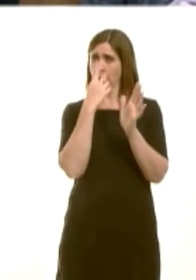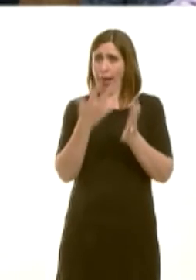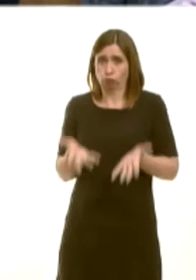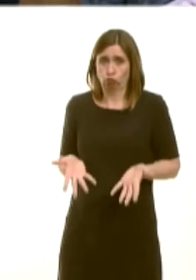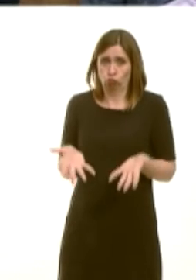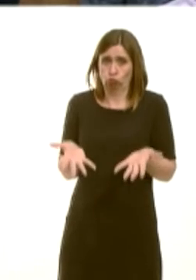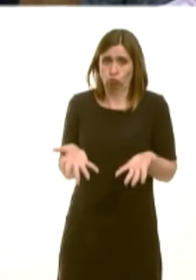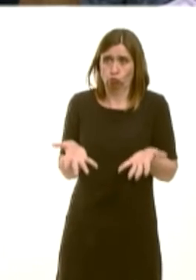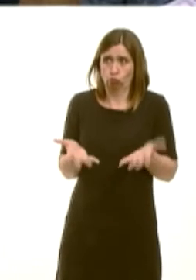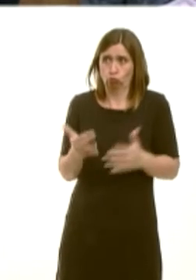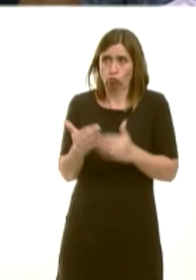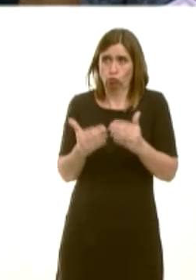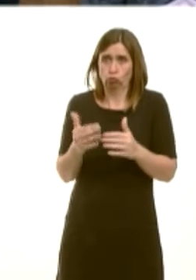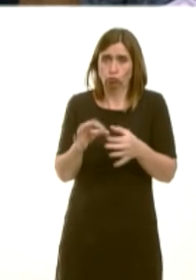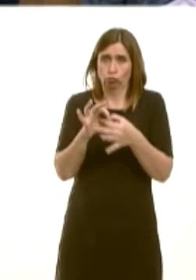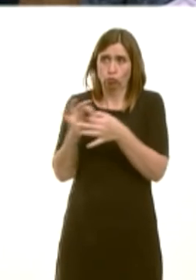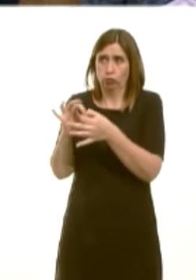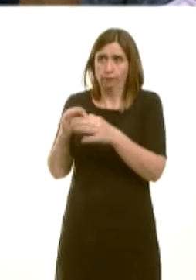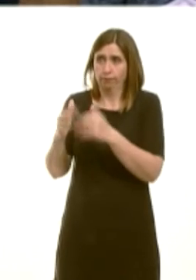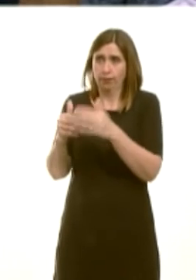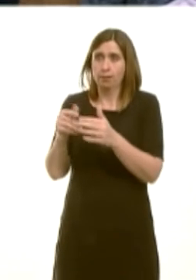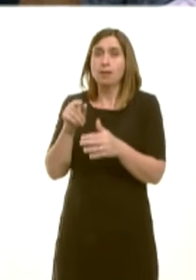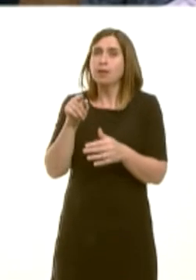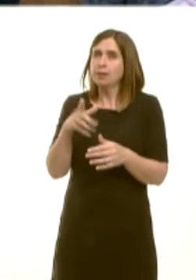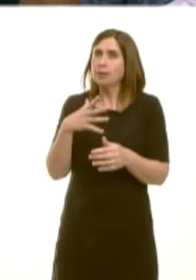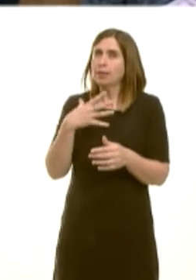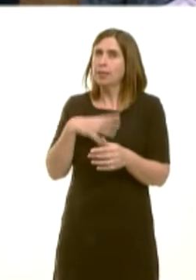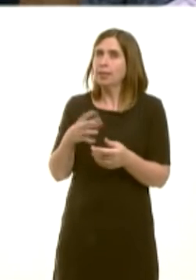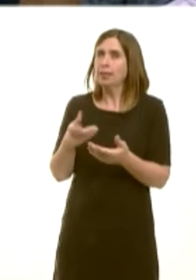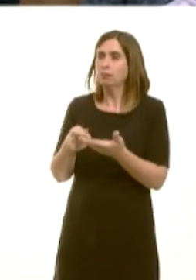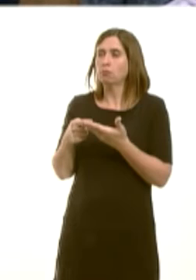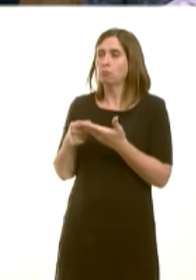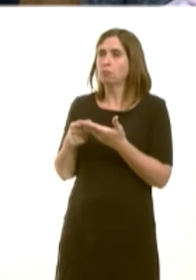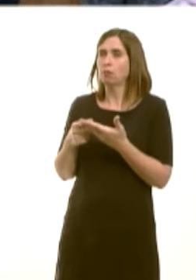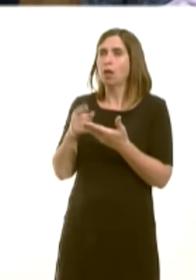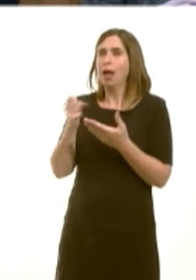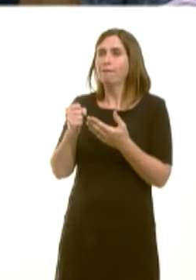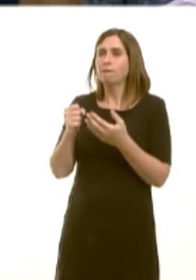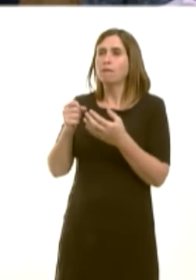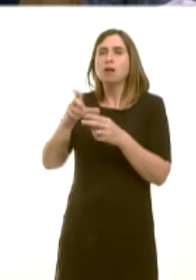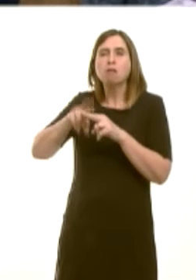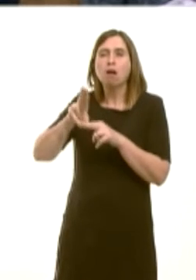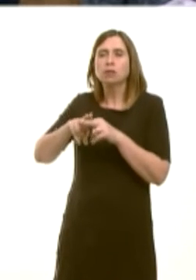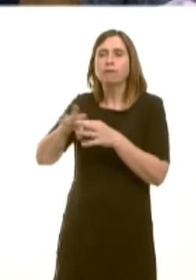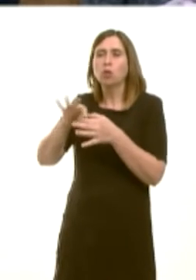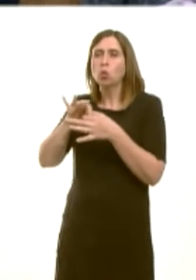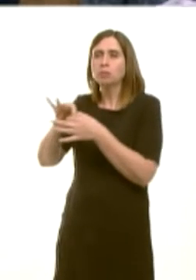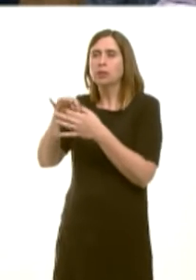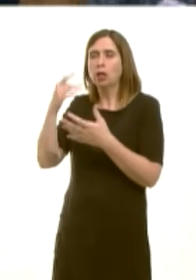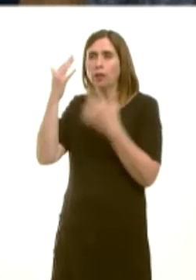The co-operatives themselves will need to promote the alternative route to housing. Itís already happening with a group of co-operatives in Cardiff looking at a second development